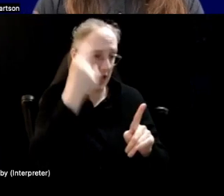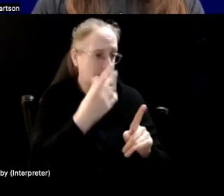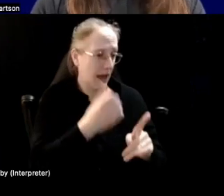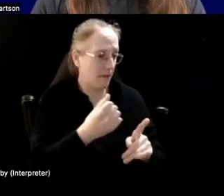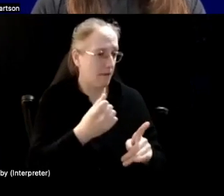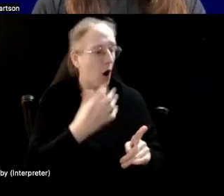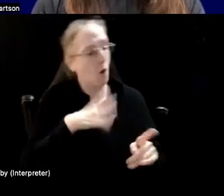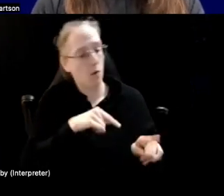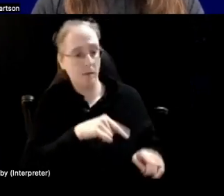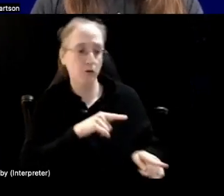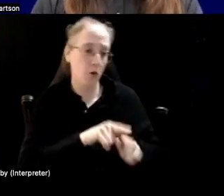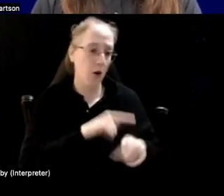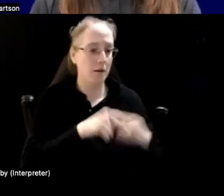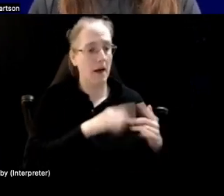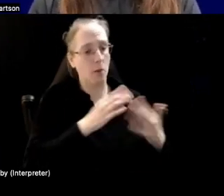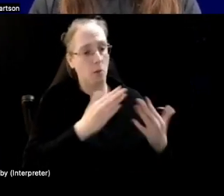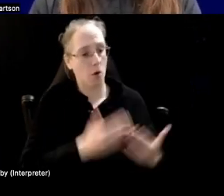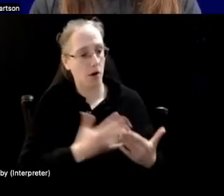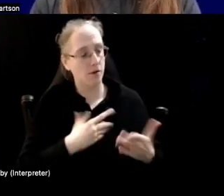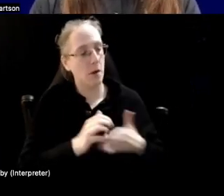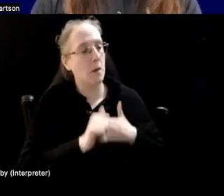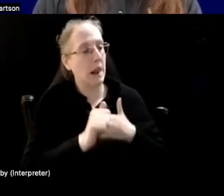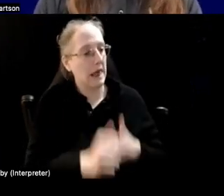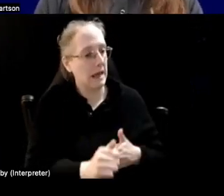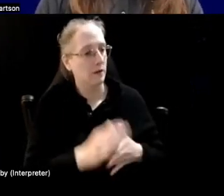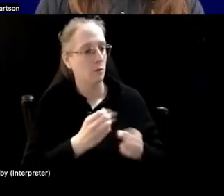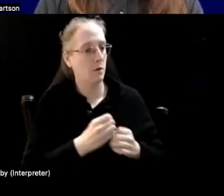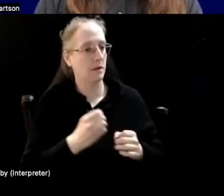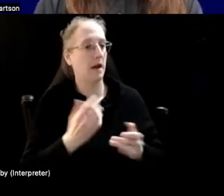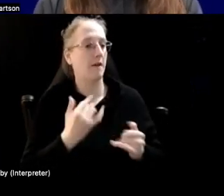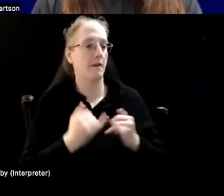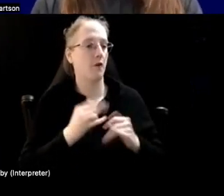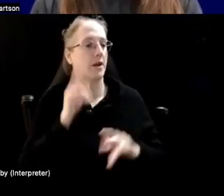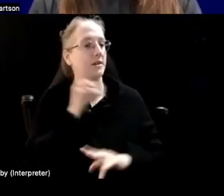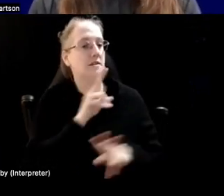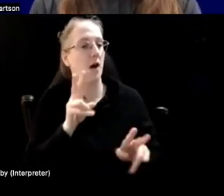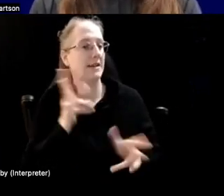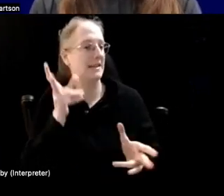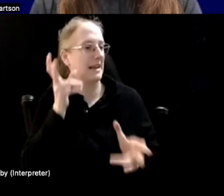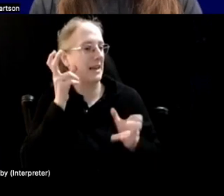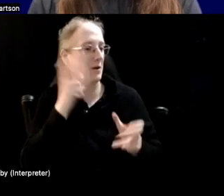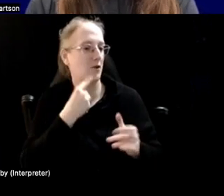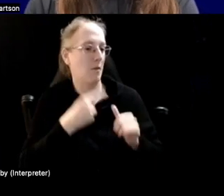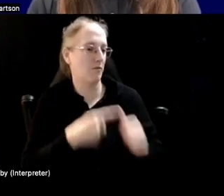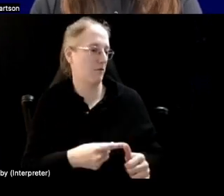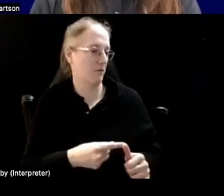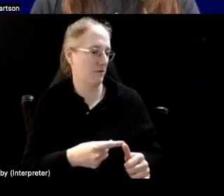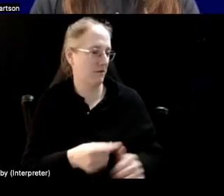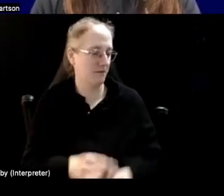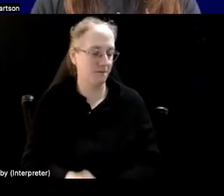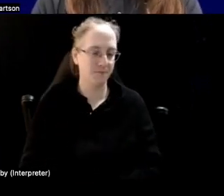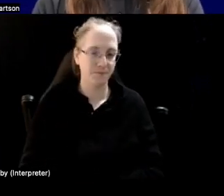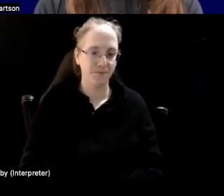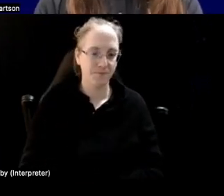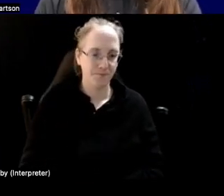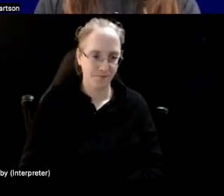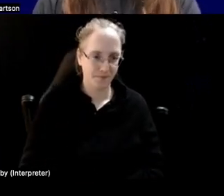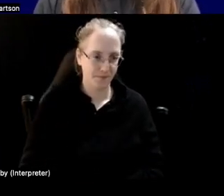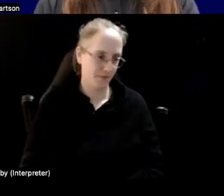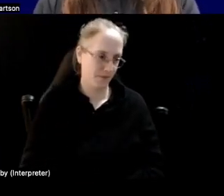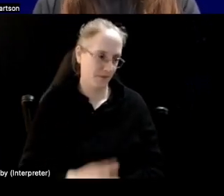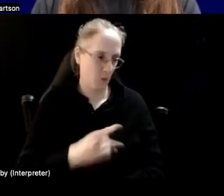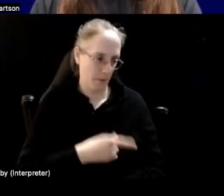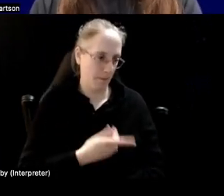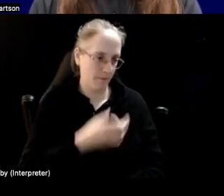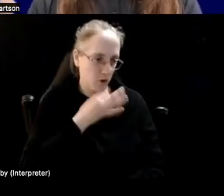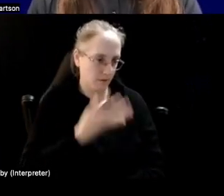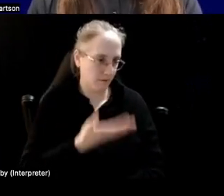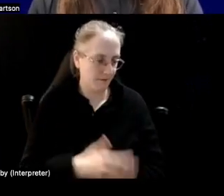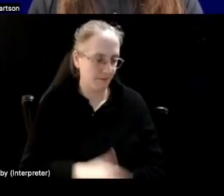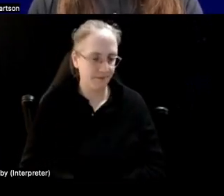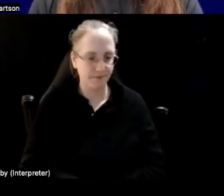and so they will lead in with a very sighted and hearing kind of response for the child.